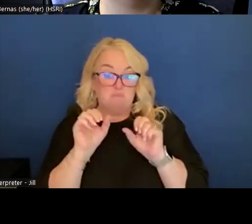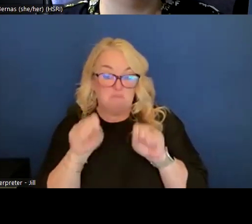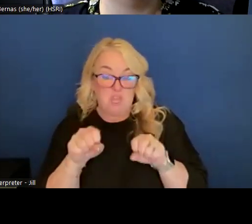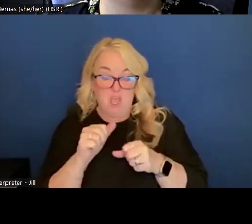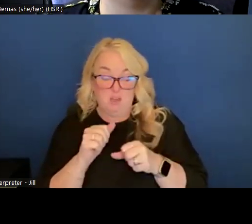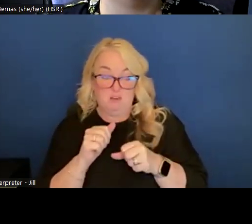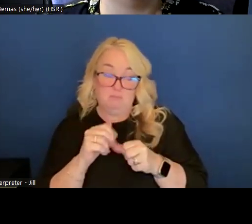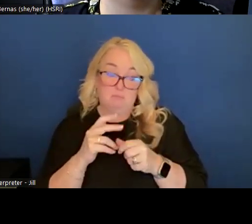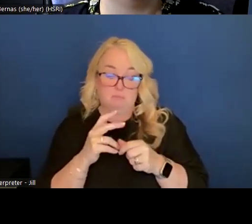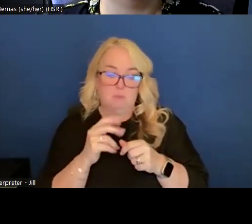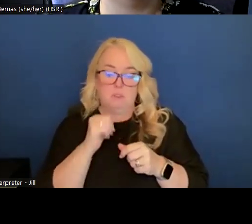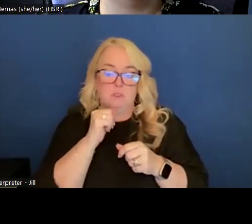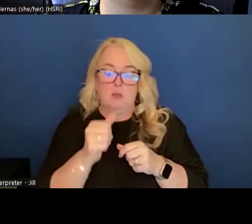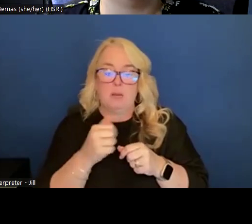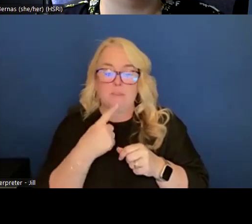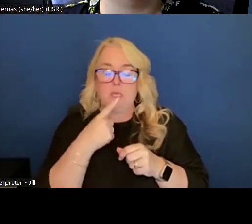saying to go read your waiver, because nobody wants to read the